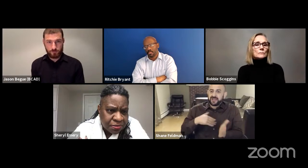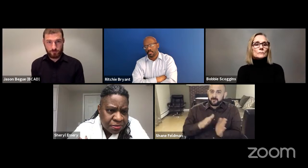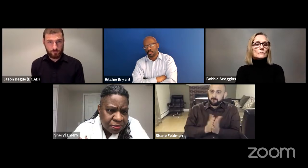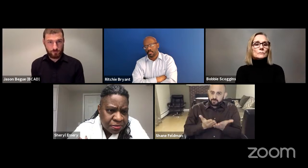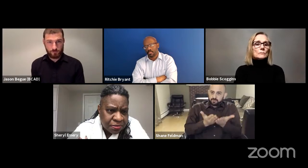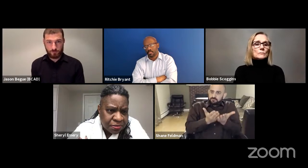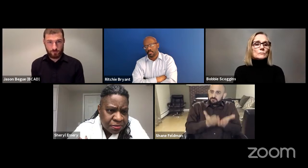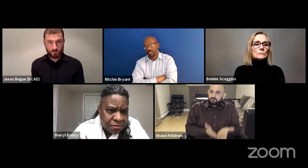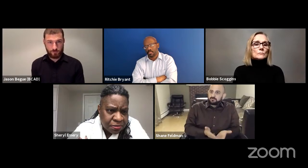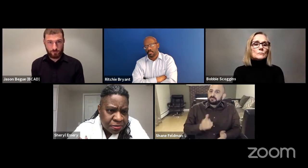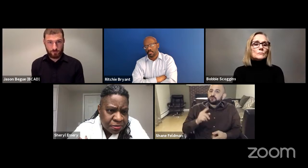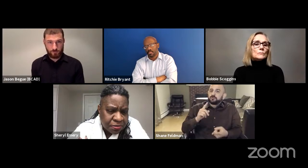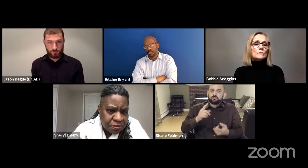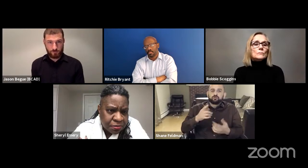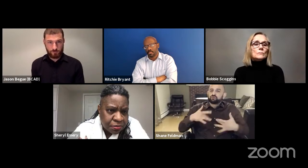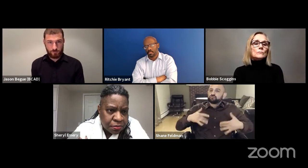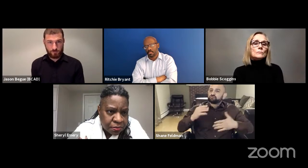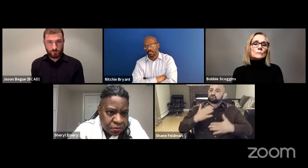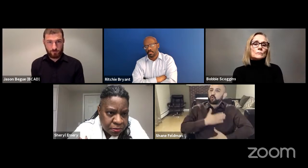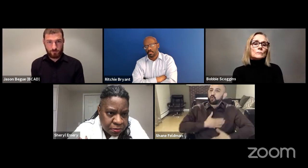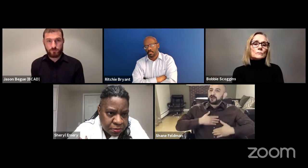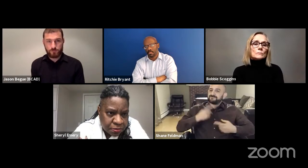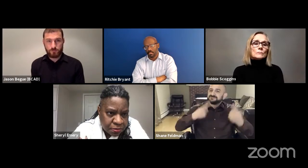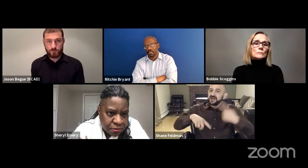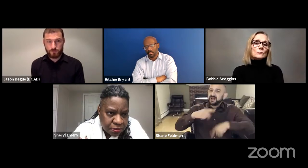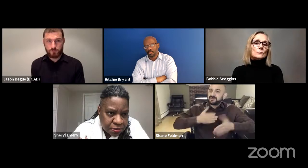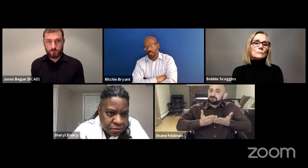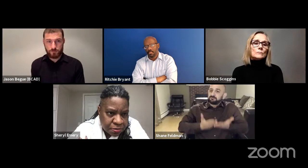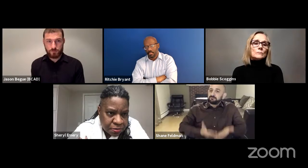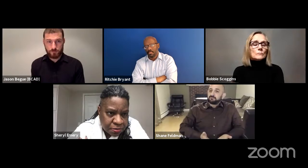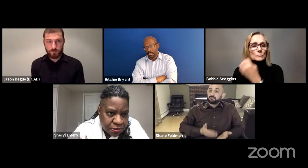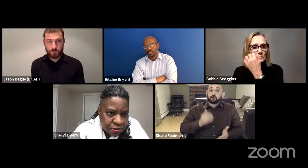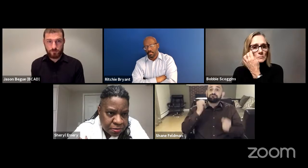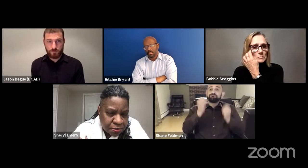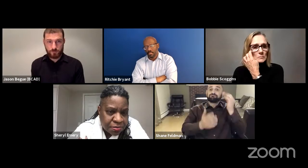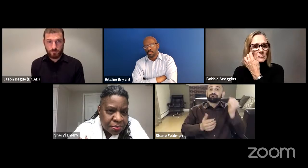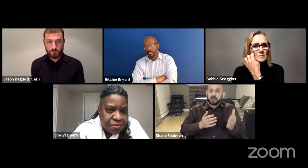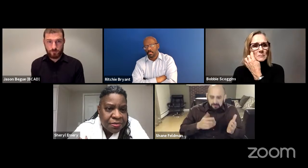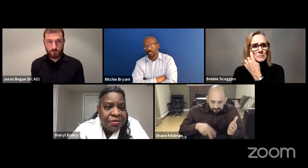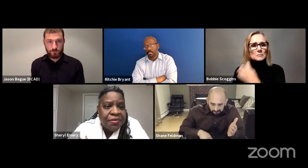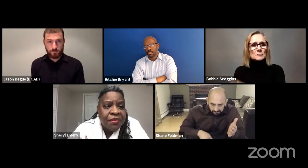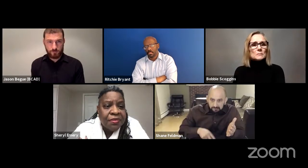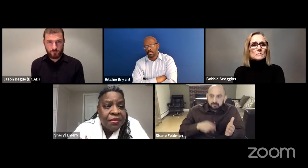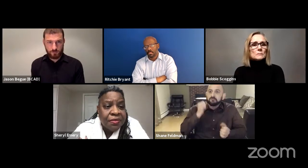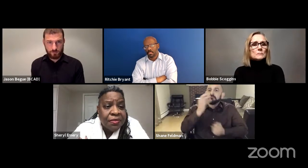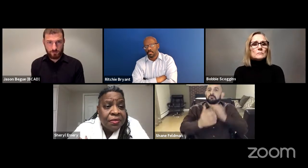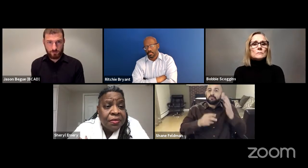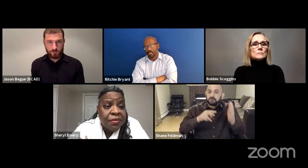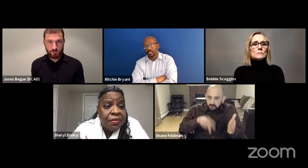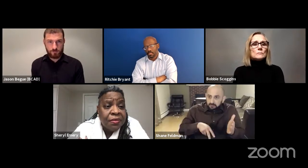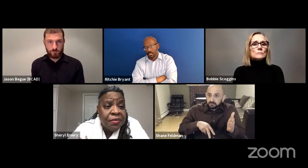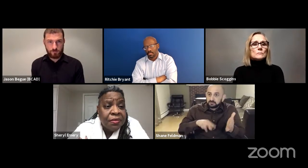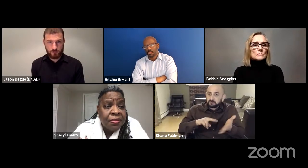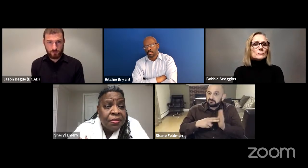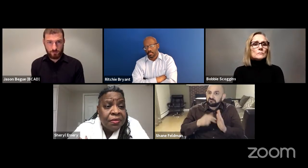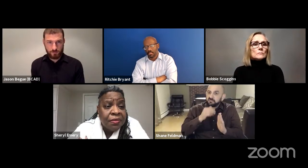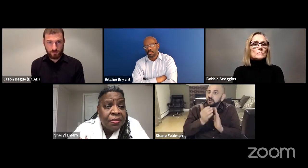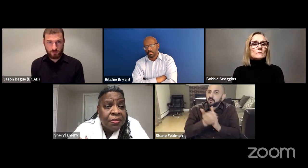know sign language, and they had the ASL book on their lap and they were looking up words